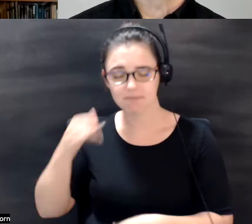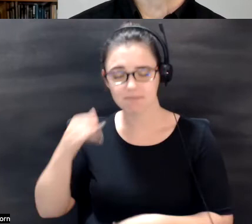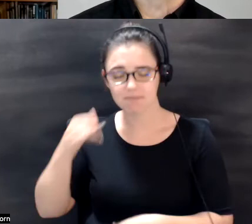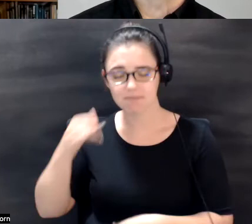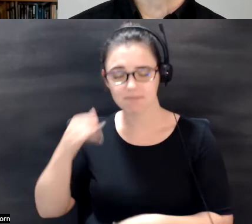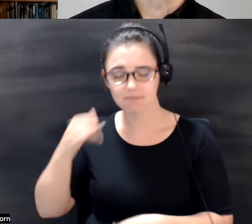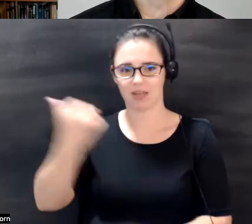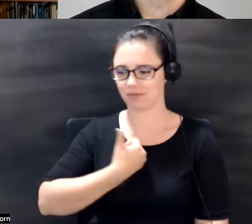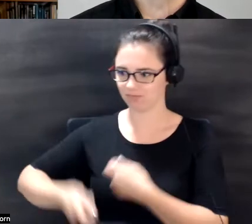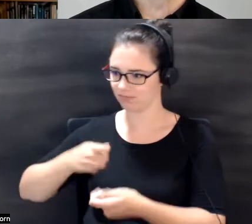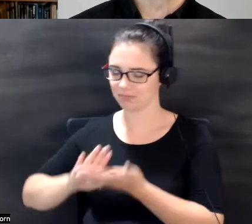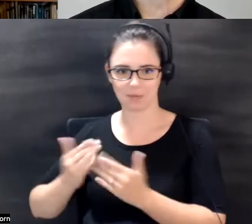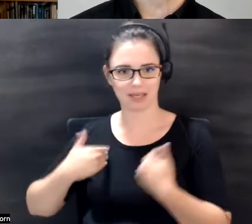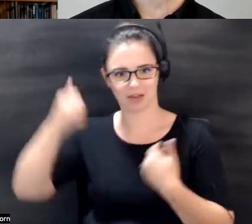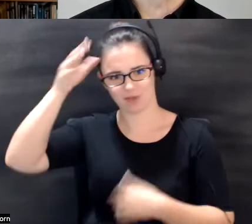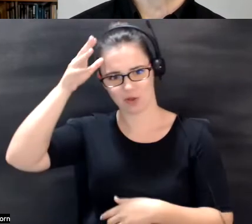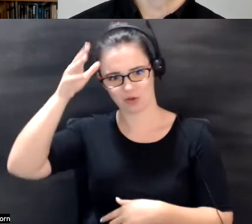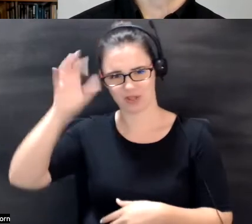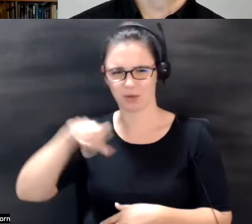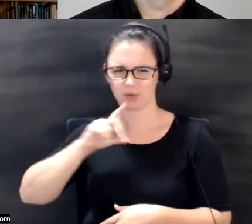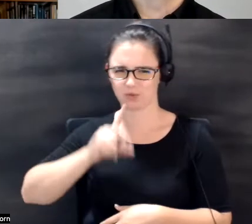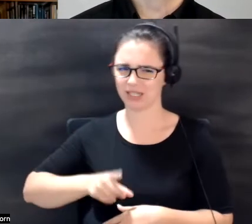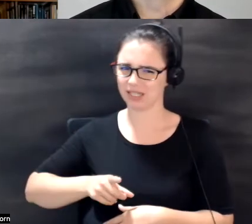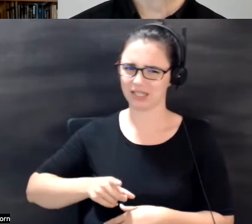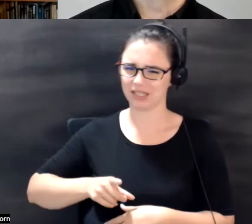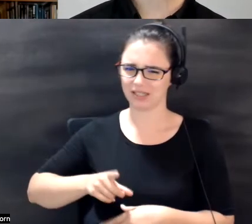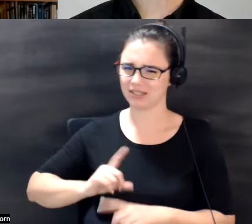and in the shoes of being a young father, you know, and that was really,